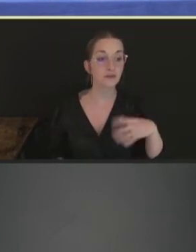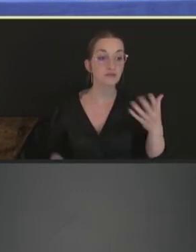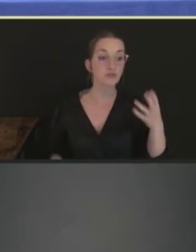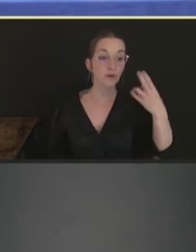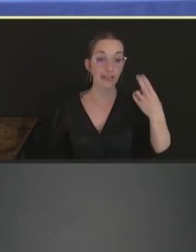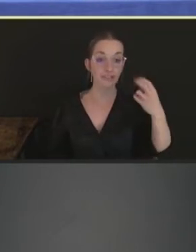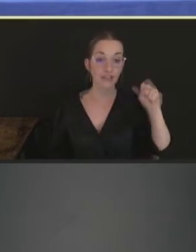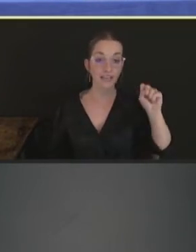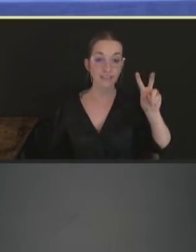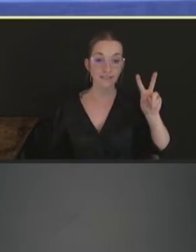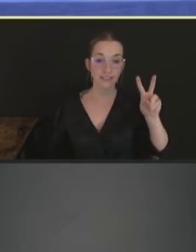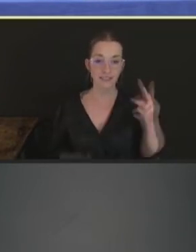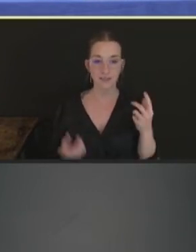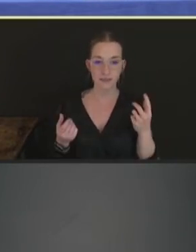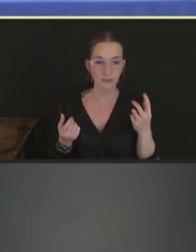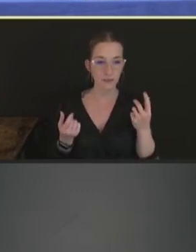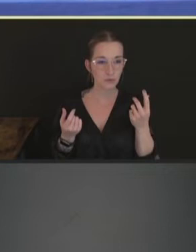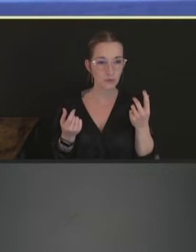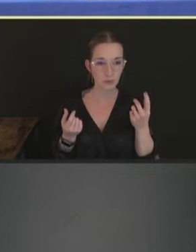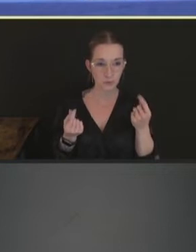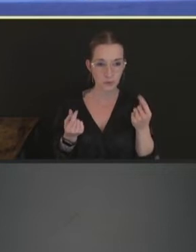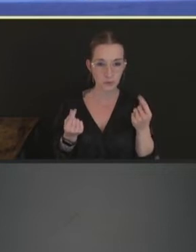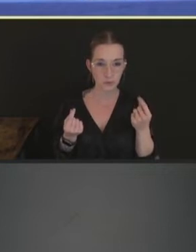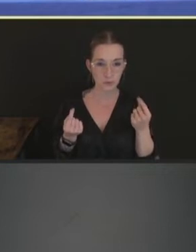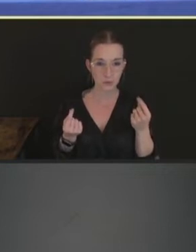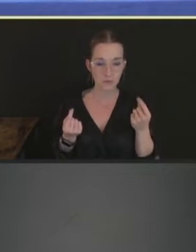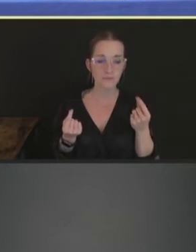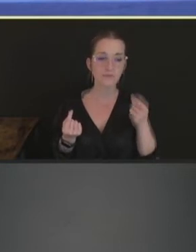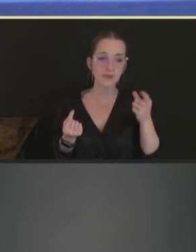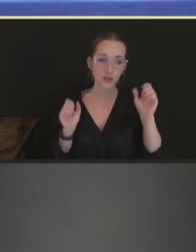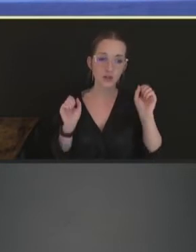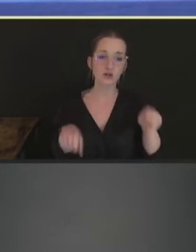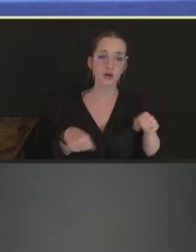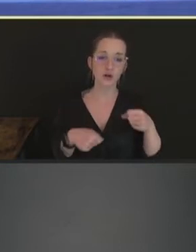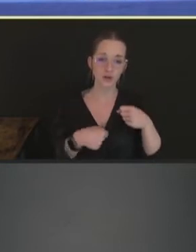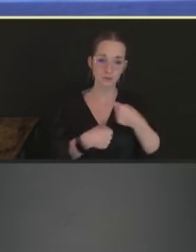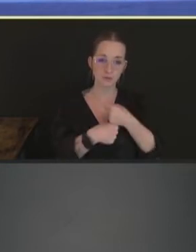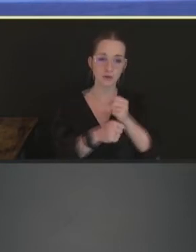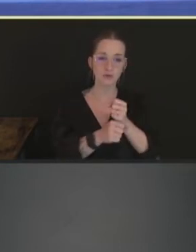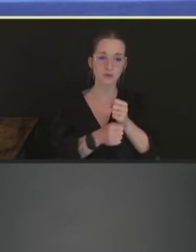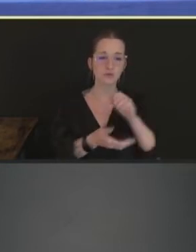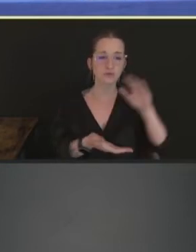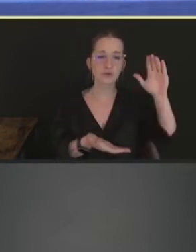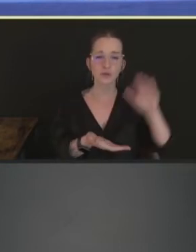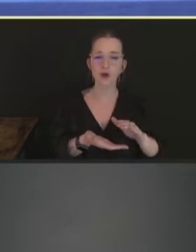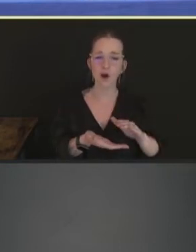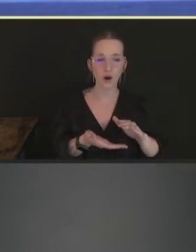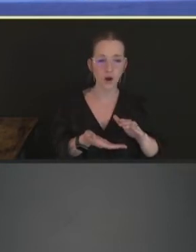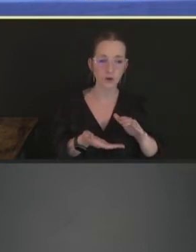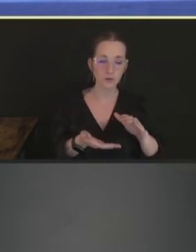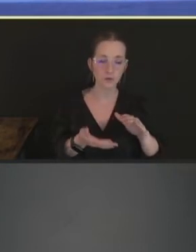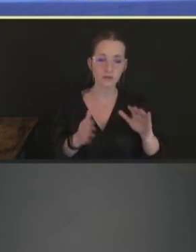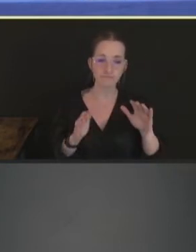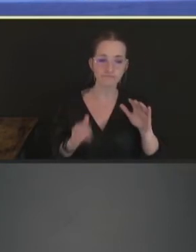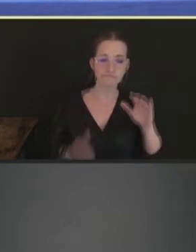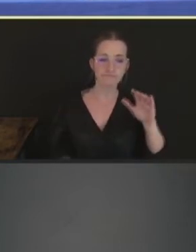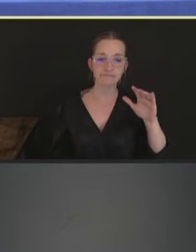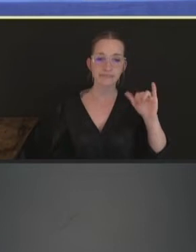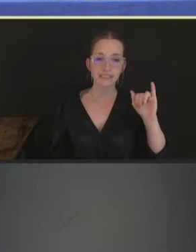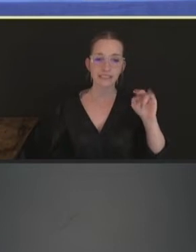It may produce low grade inflammaging or inflammaging depending on how you want to pronounce it.